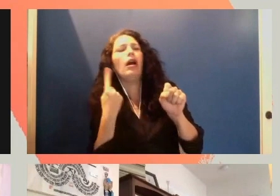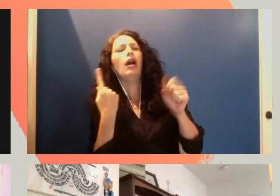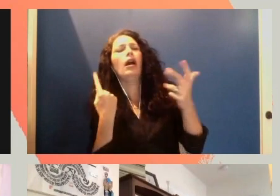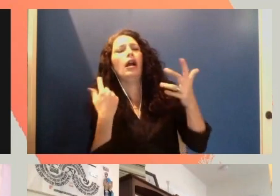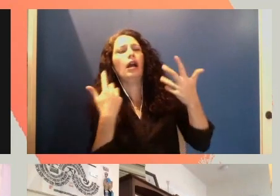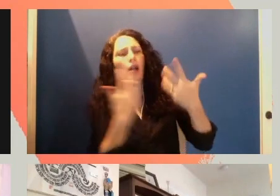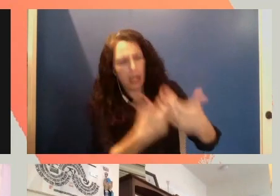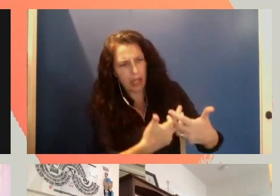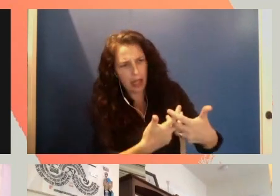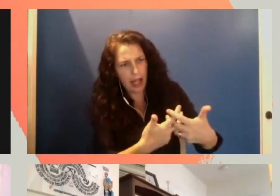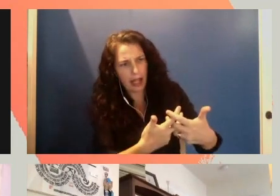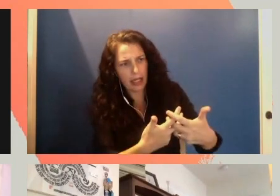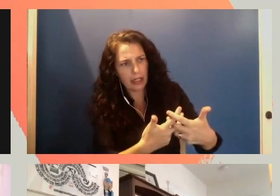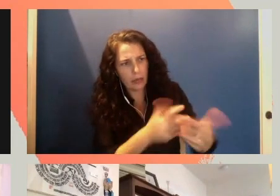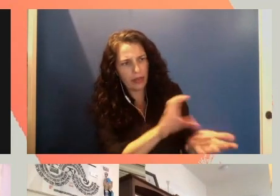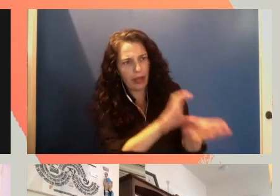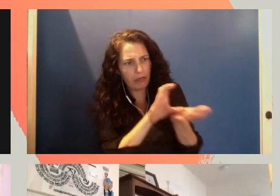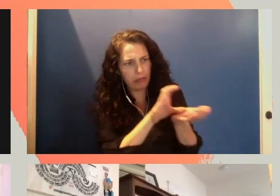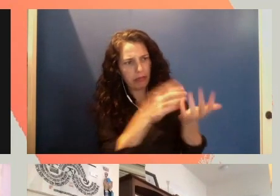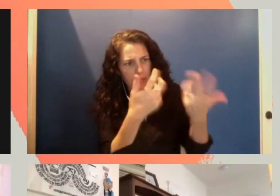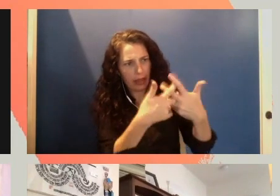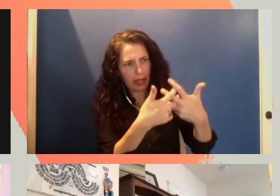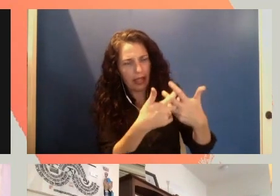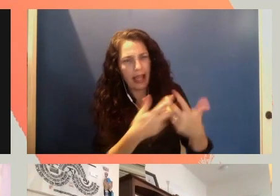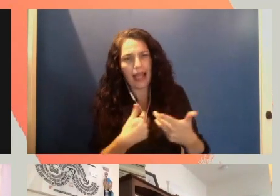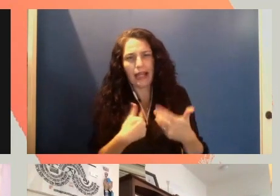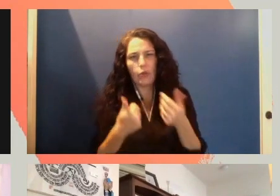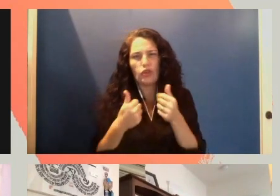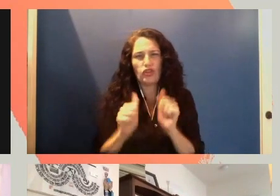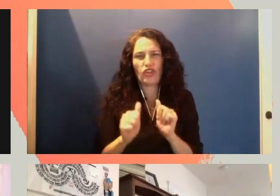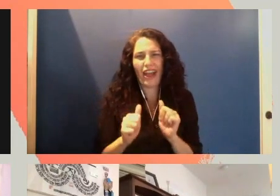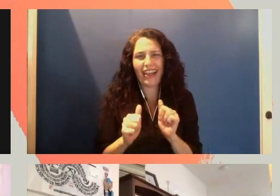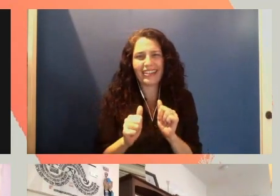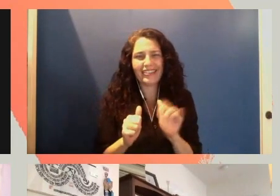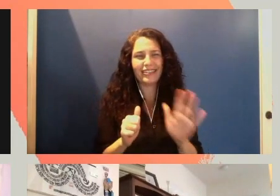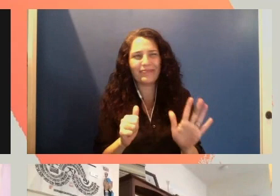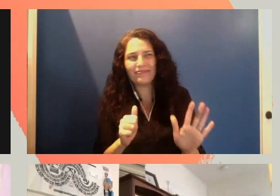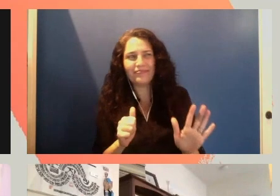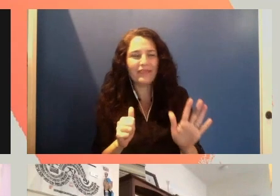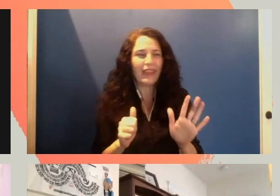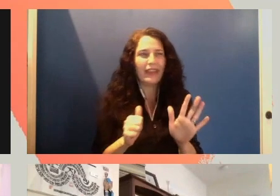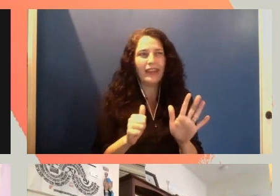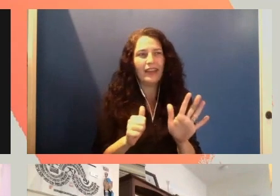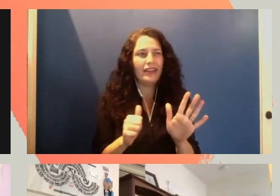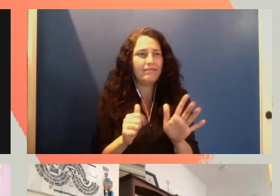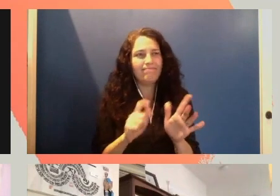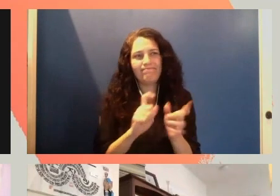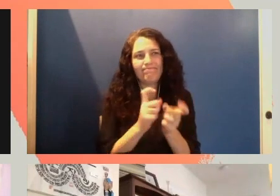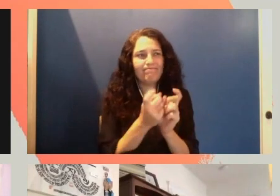was like kind of defy that process because I knew that I was really, I was 22 when I started to film.